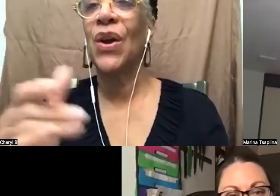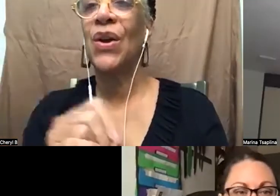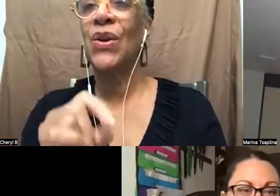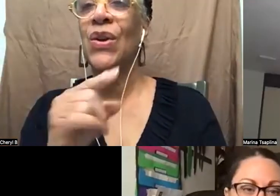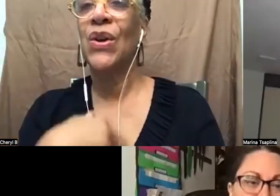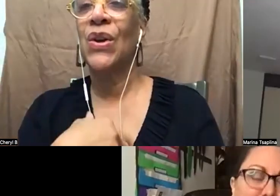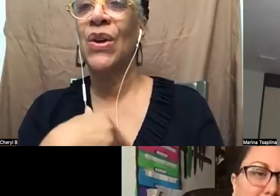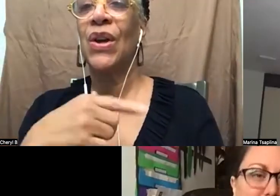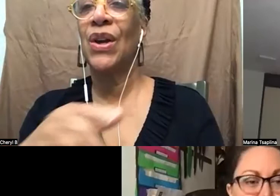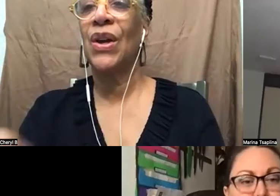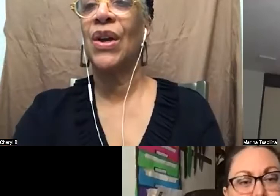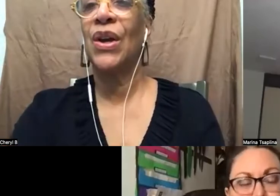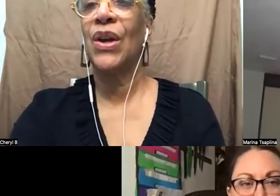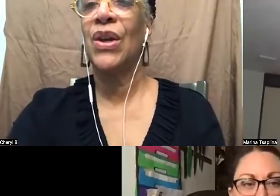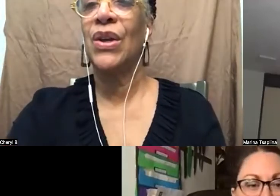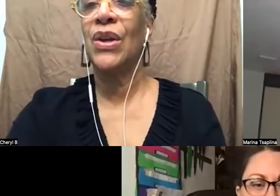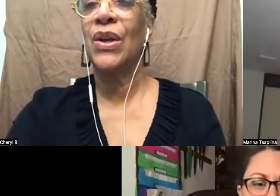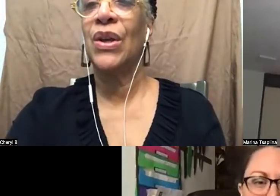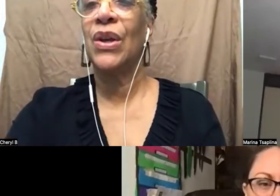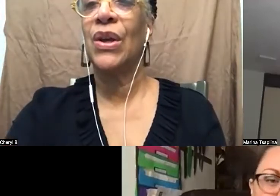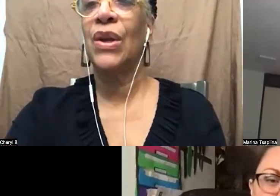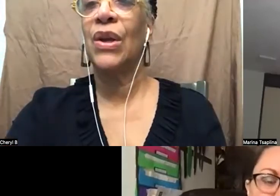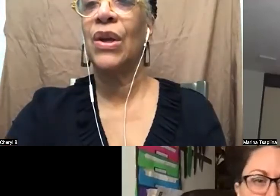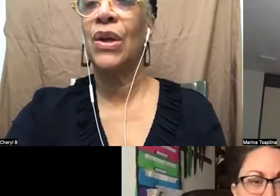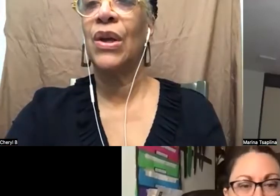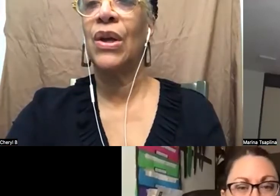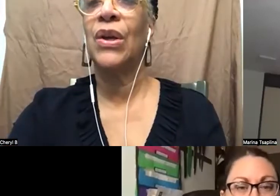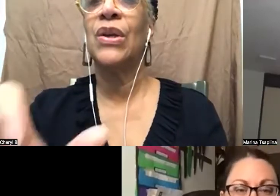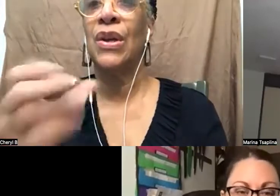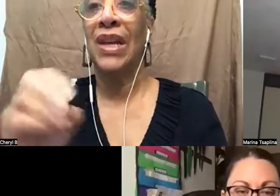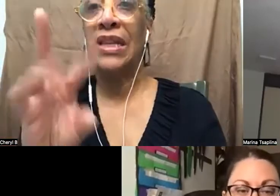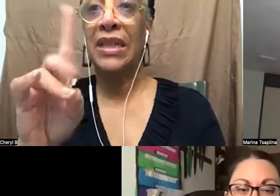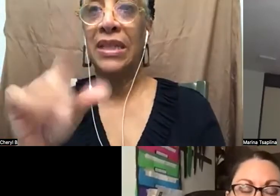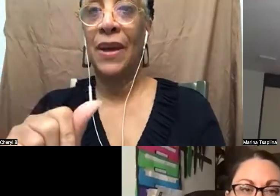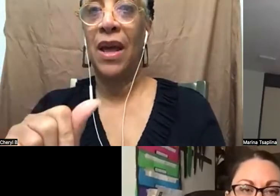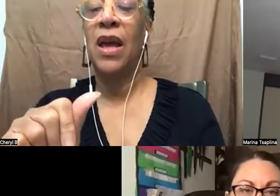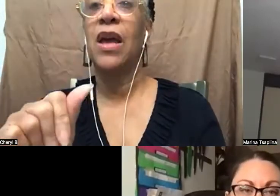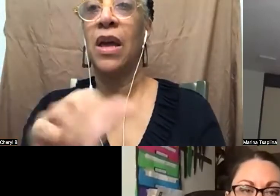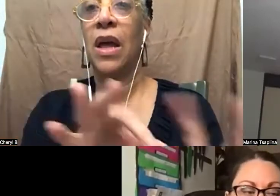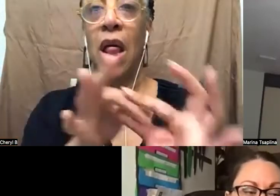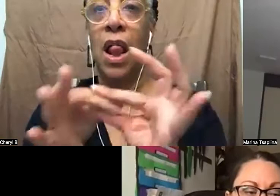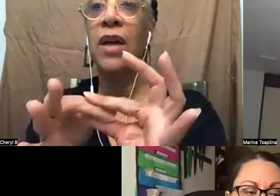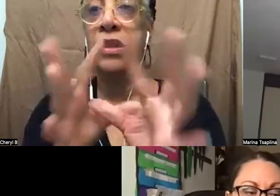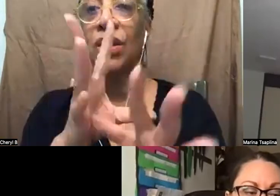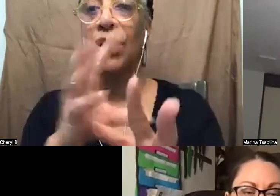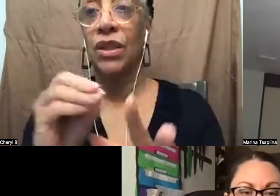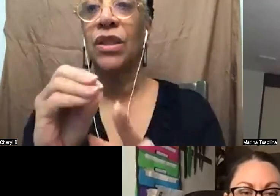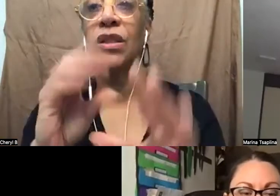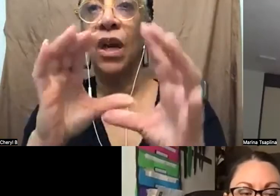Huge congratulations to Duke Disability Alliance on the opening of Duke’s Disability Cultural Center! That is the power of organizing.